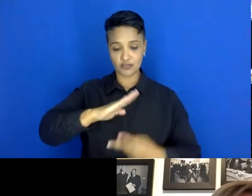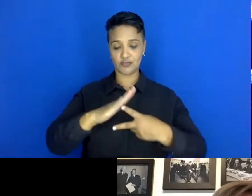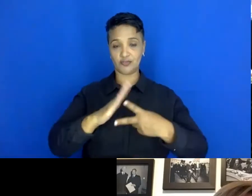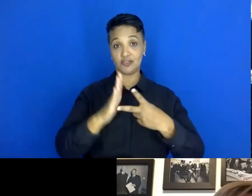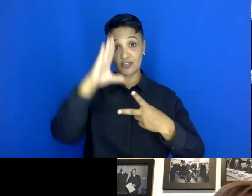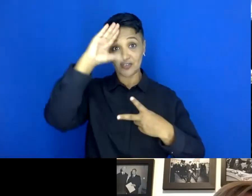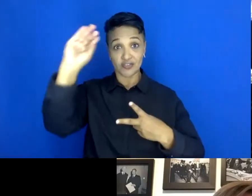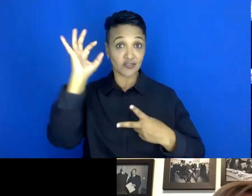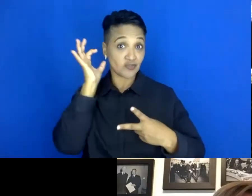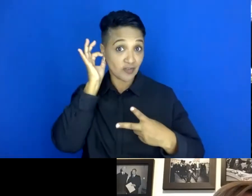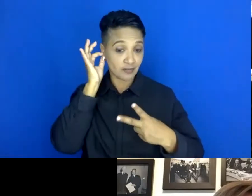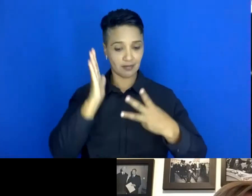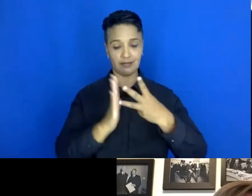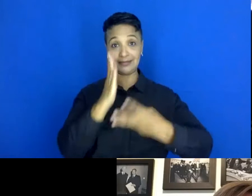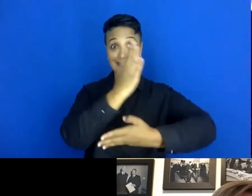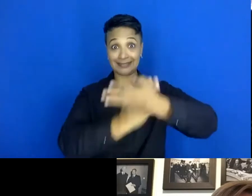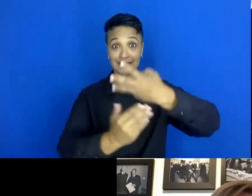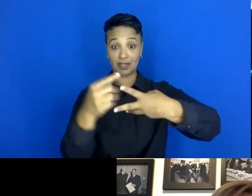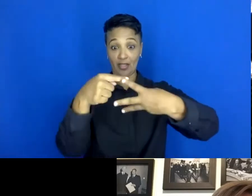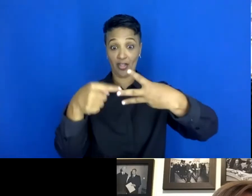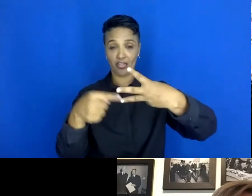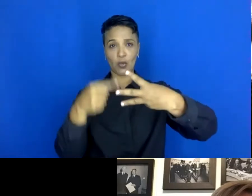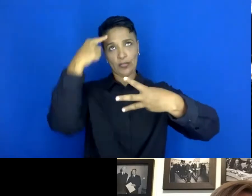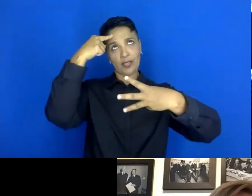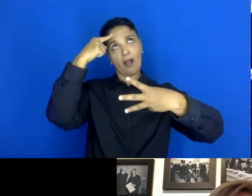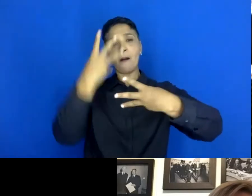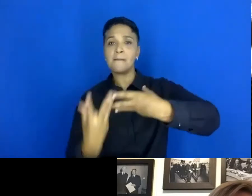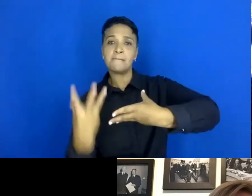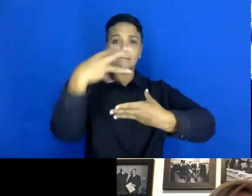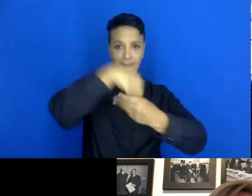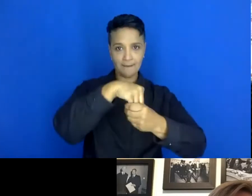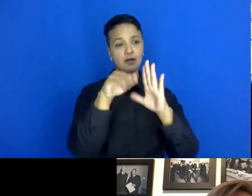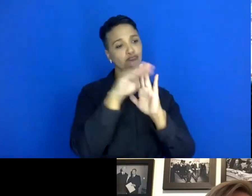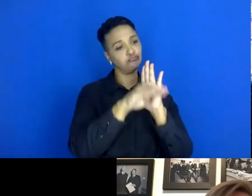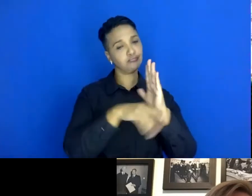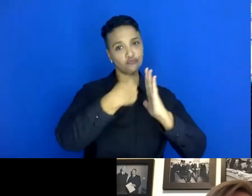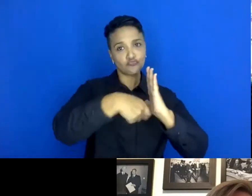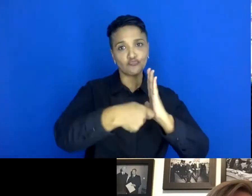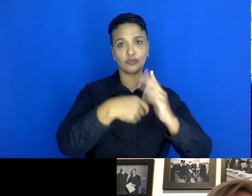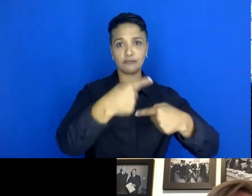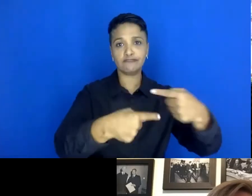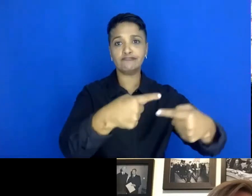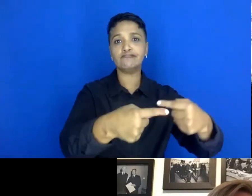are just taking the first steps we think this is critical in responding to the diverse realities